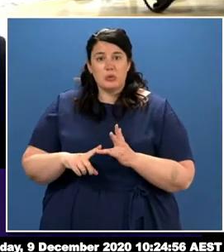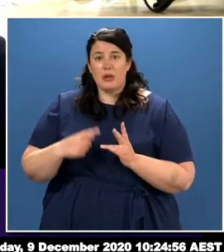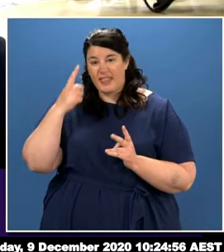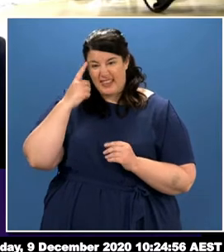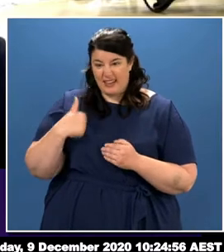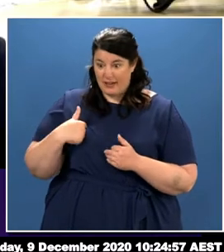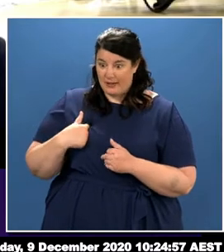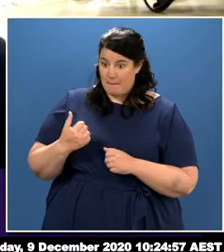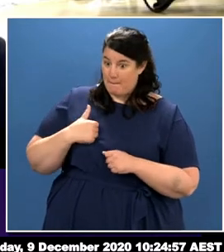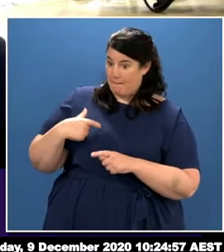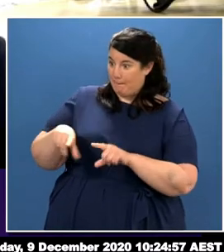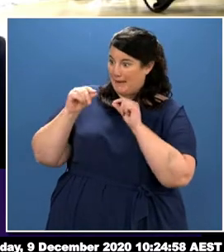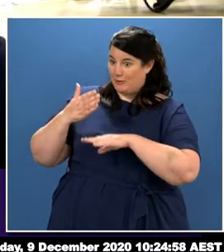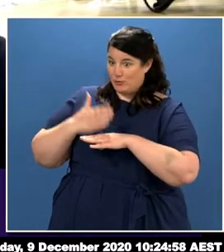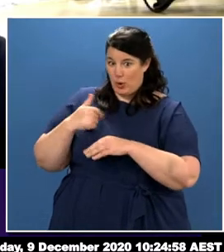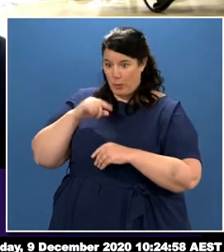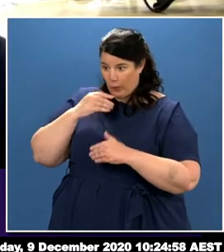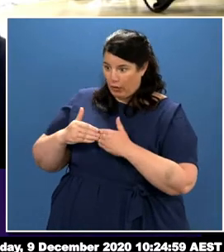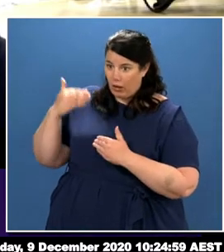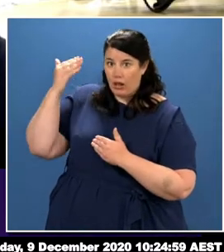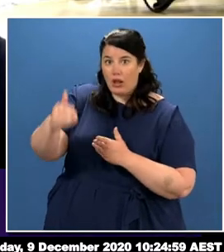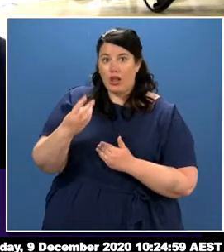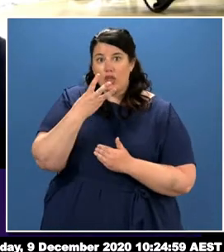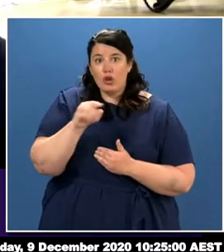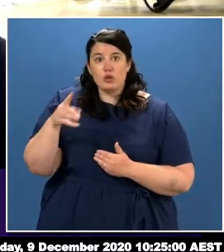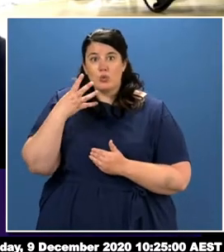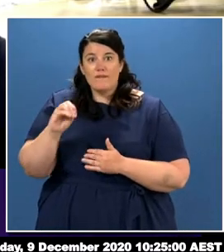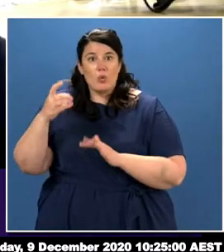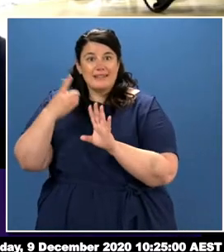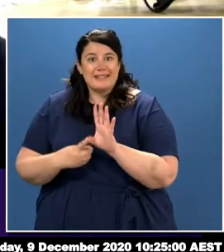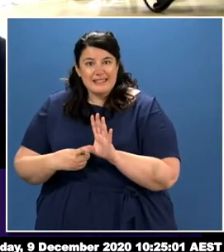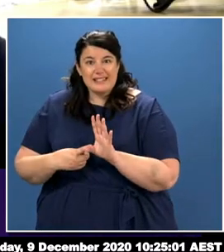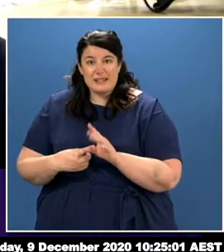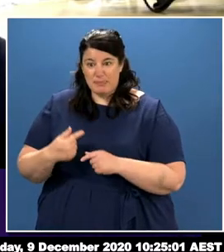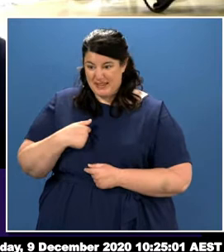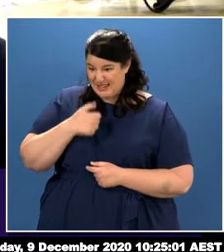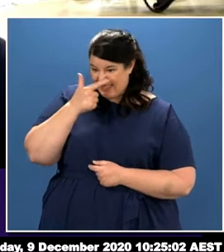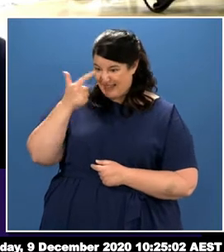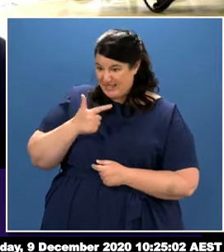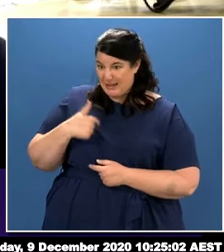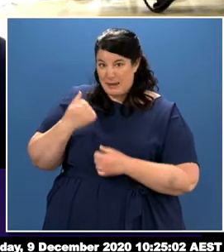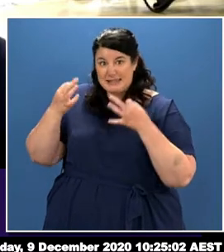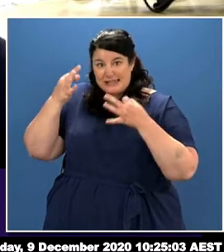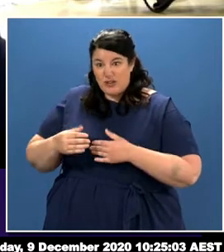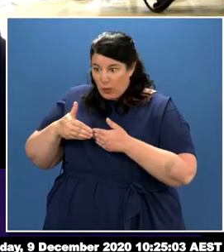doing for the next 30, a 16, 17 year old to make that choice.